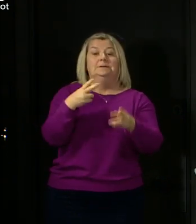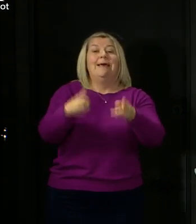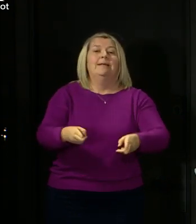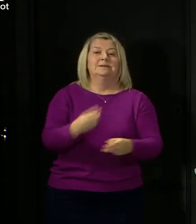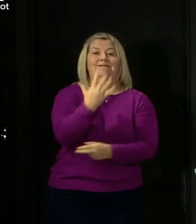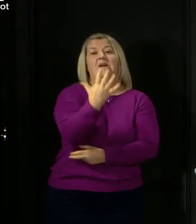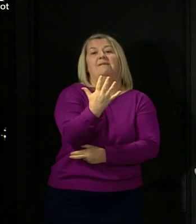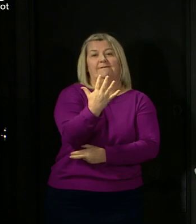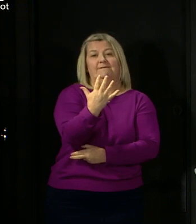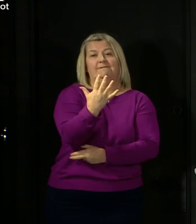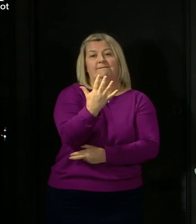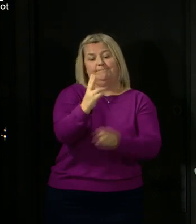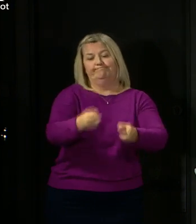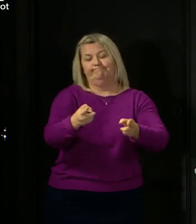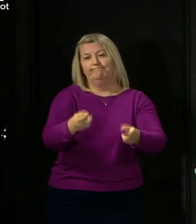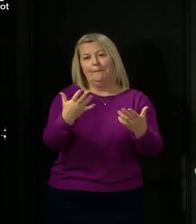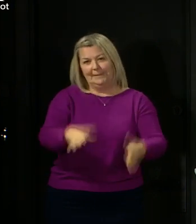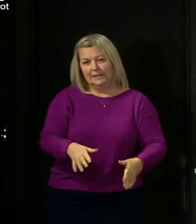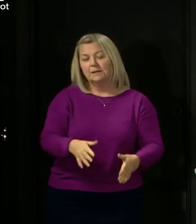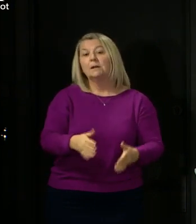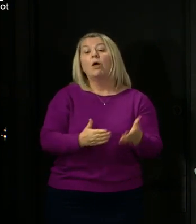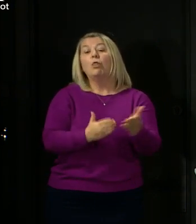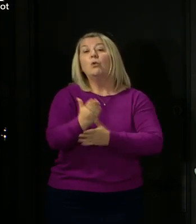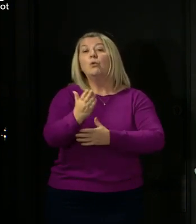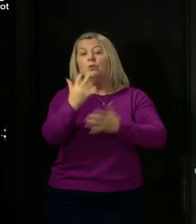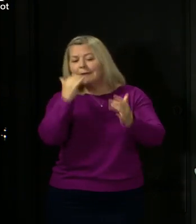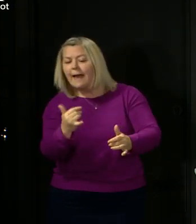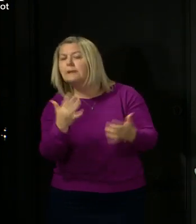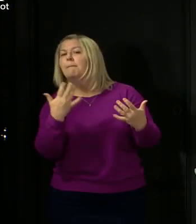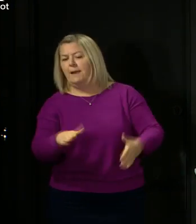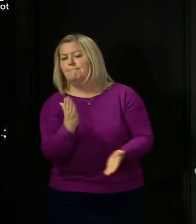of patients who had been confirmed through a test as having COVID-19. That takes the